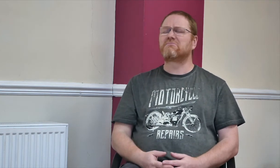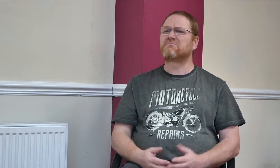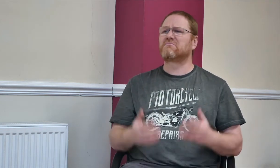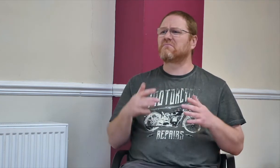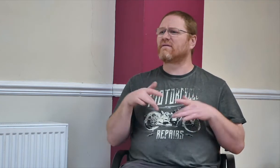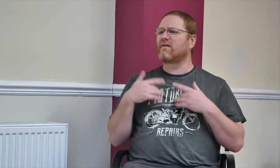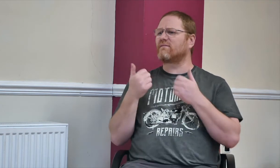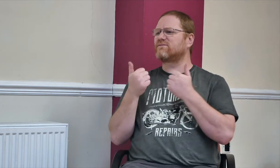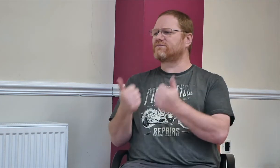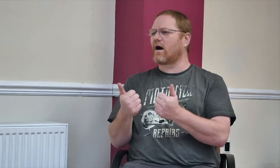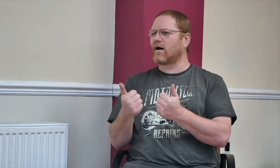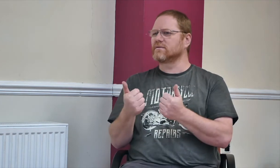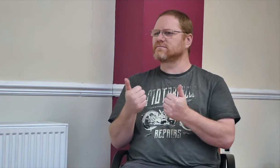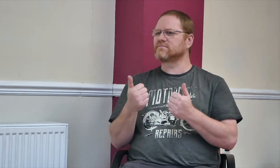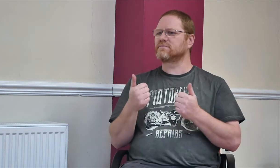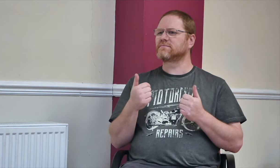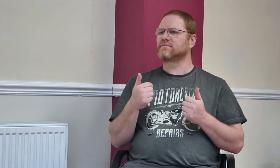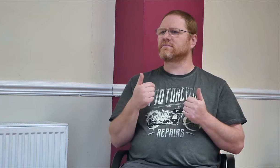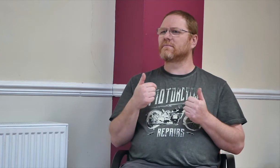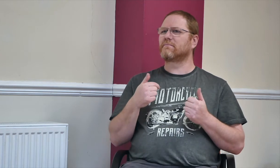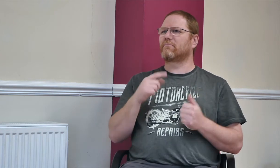It was fine.